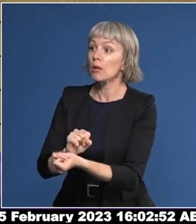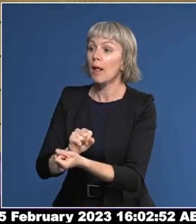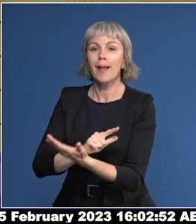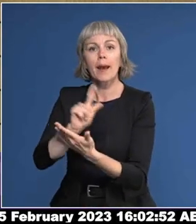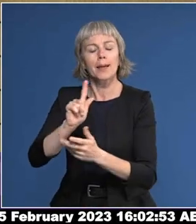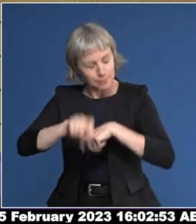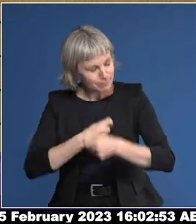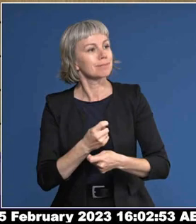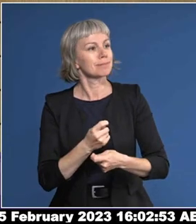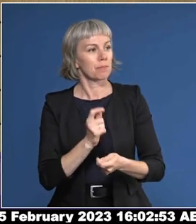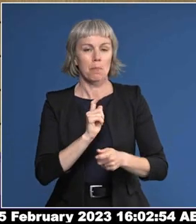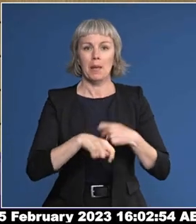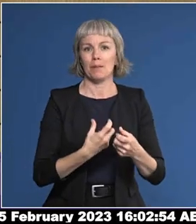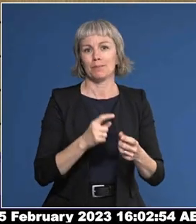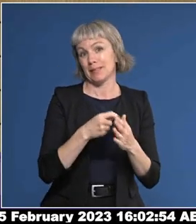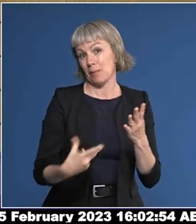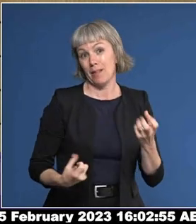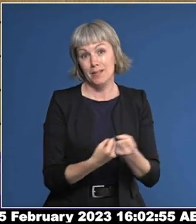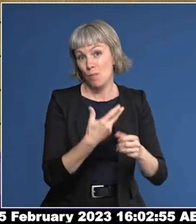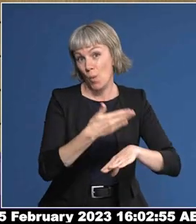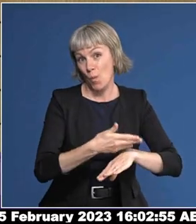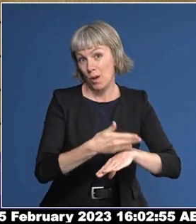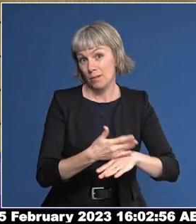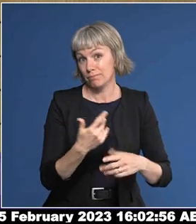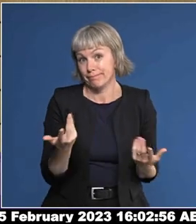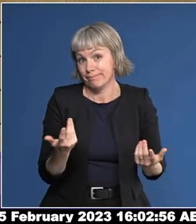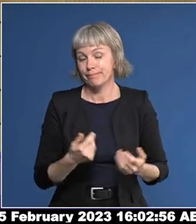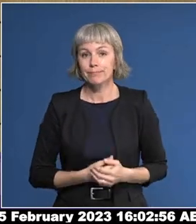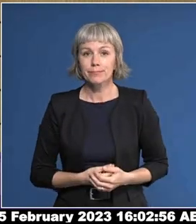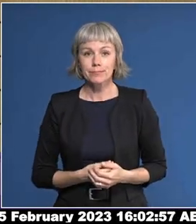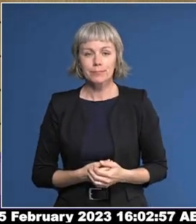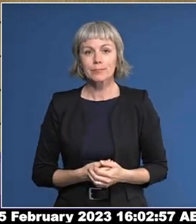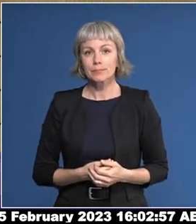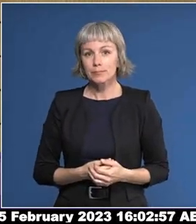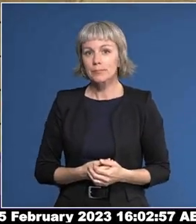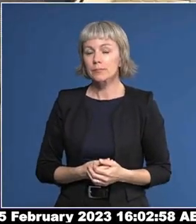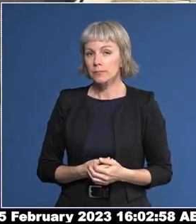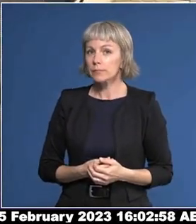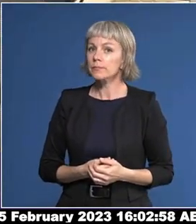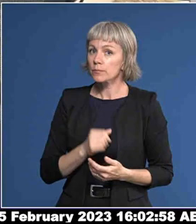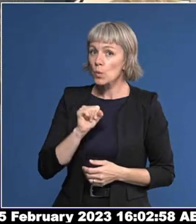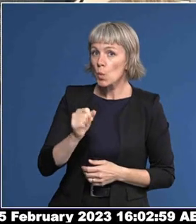Of your members who are in Victoria, are you aware of any who are